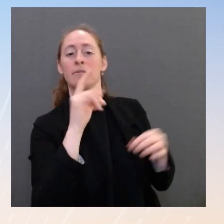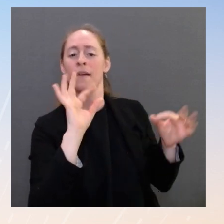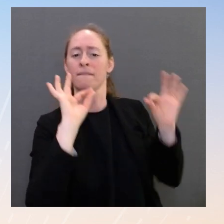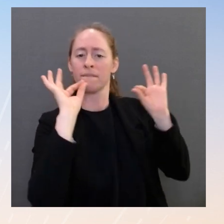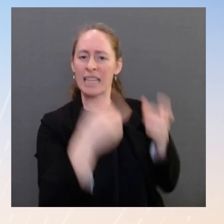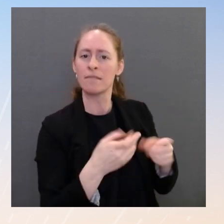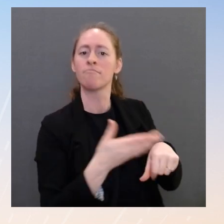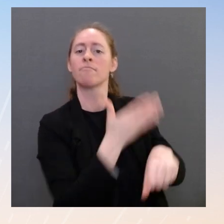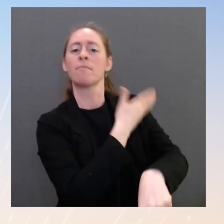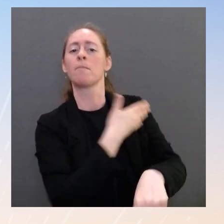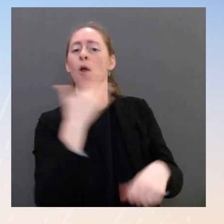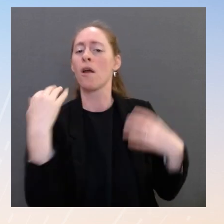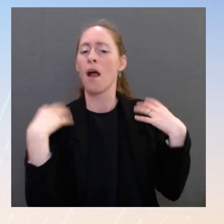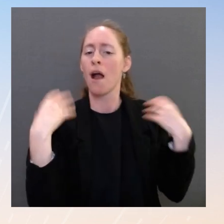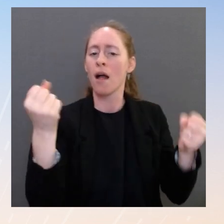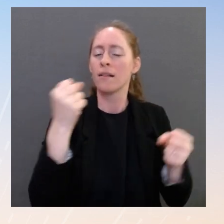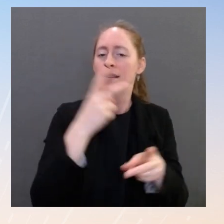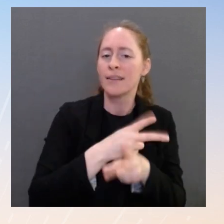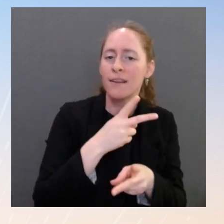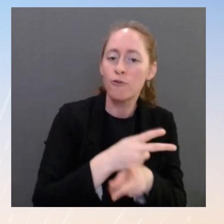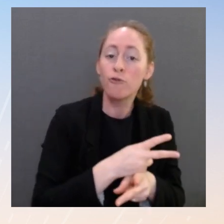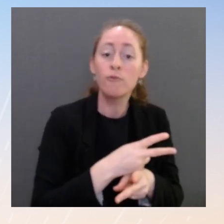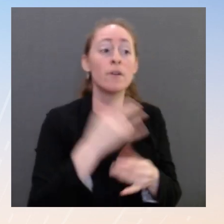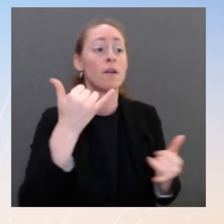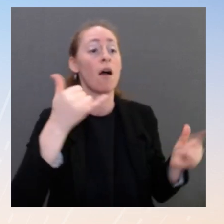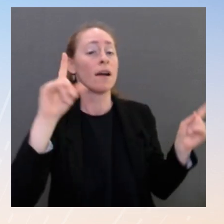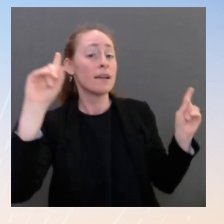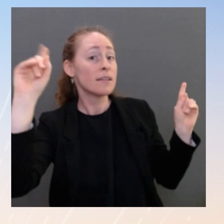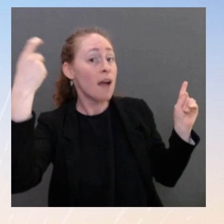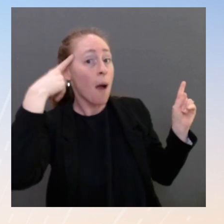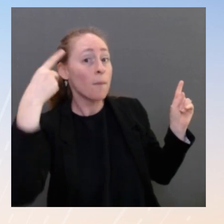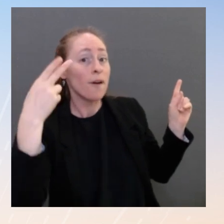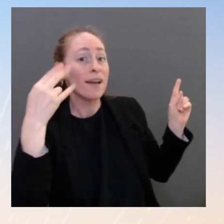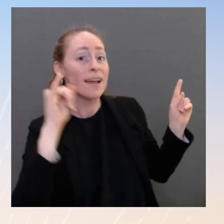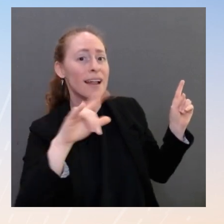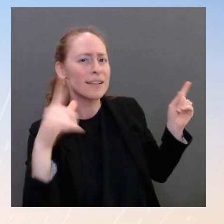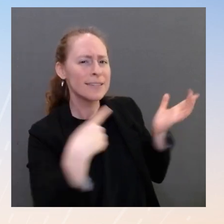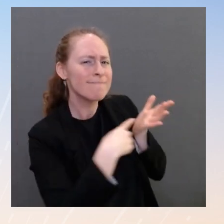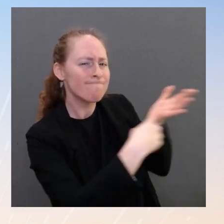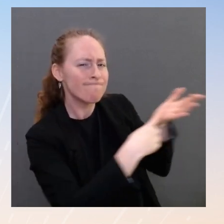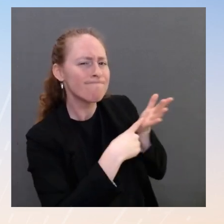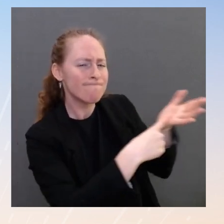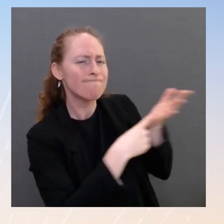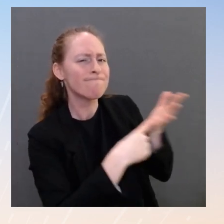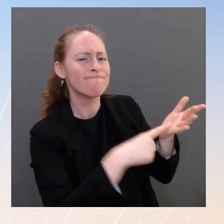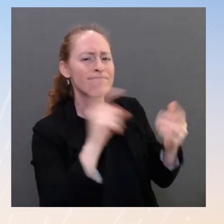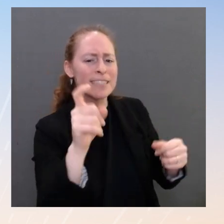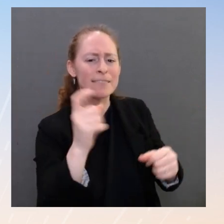right now on his proposals to lower costs on childcare, healthcare, the cost of prescription drugs.